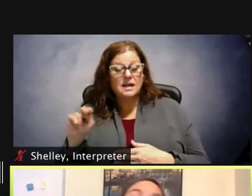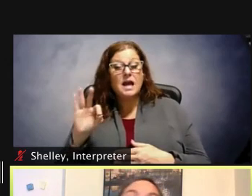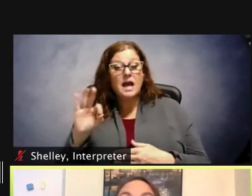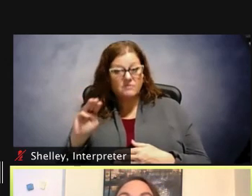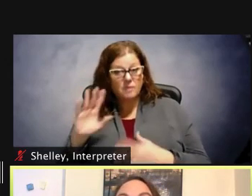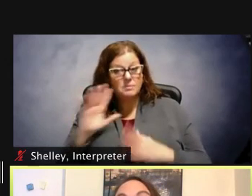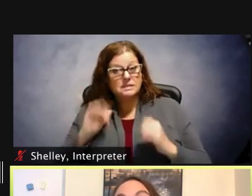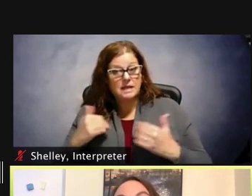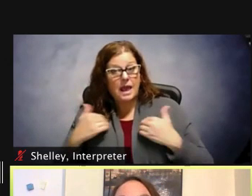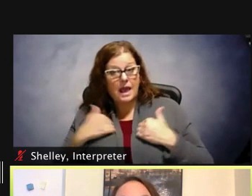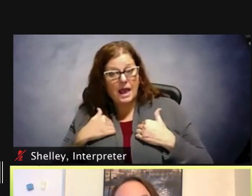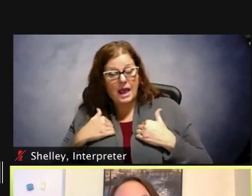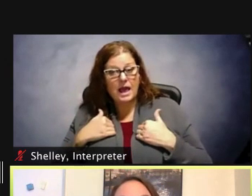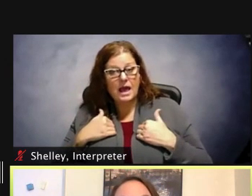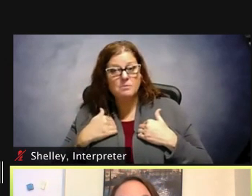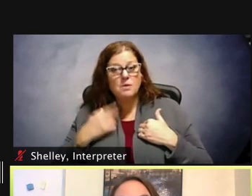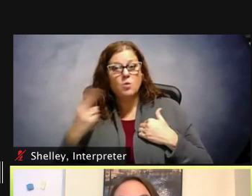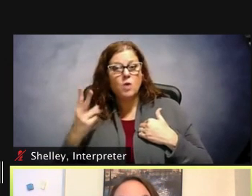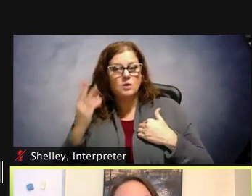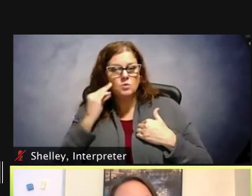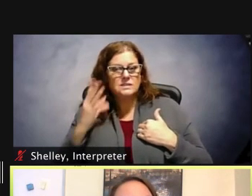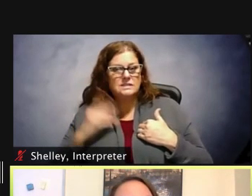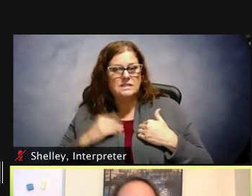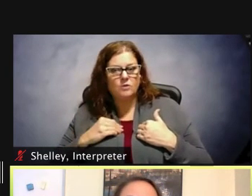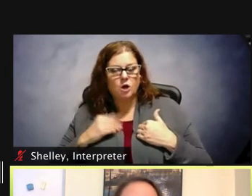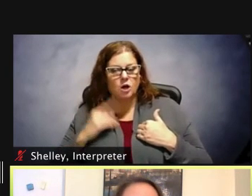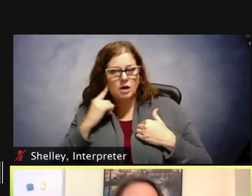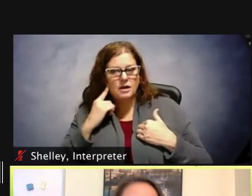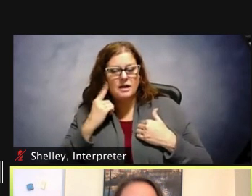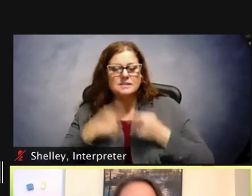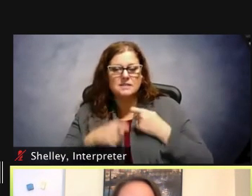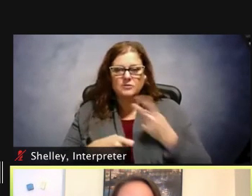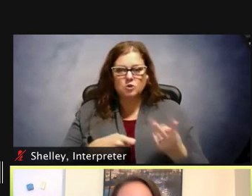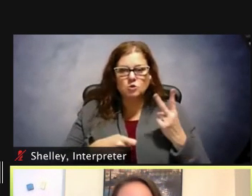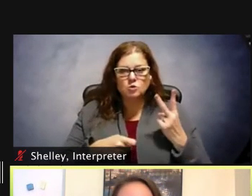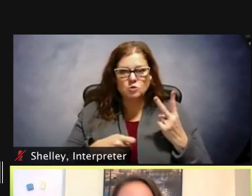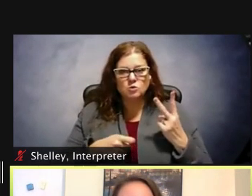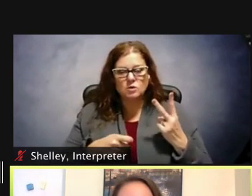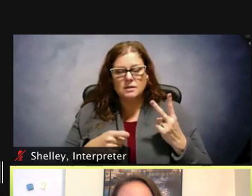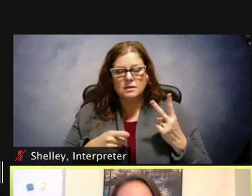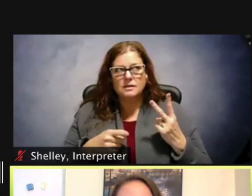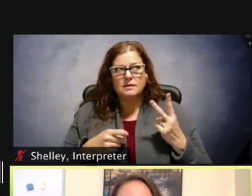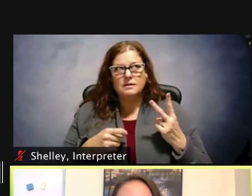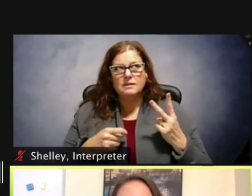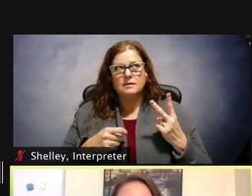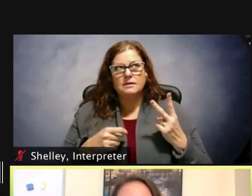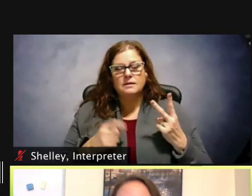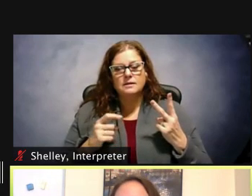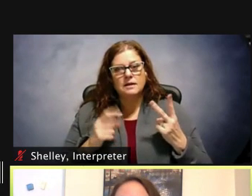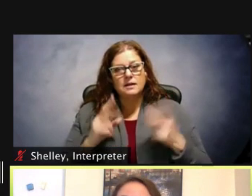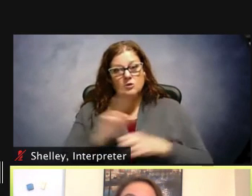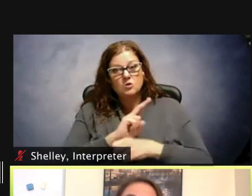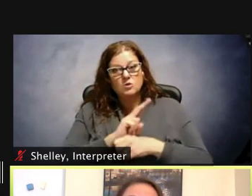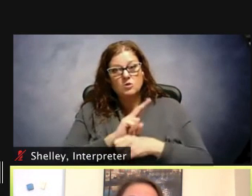but they only put one receiver instead of two receivers. And they were using it on his weaker